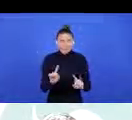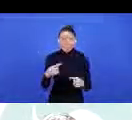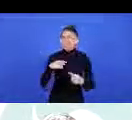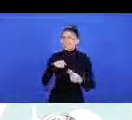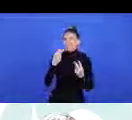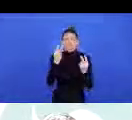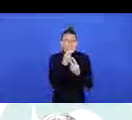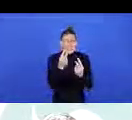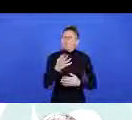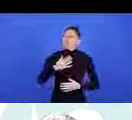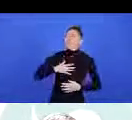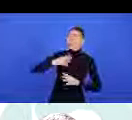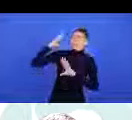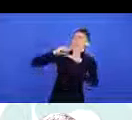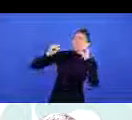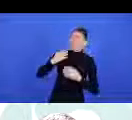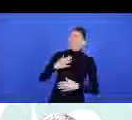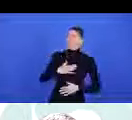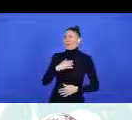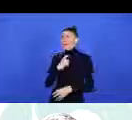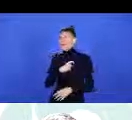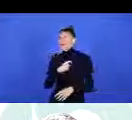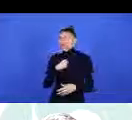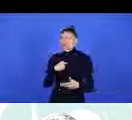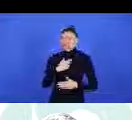enough information. I was looking for user